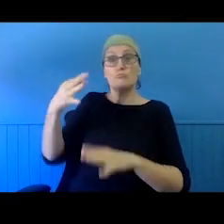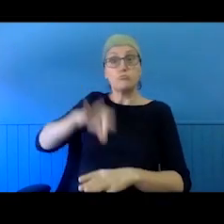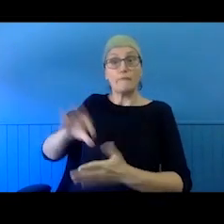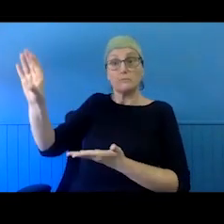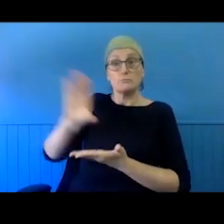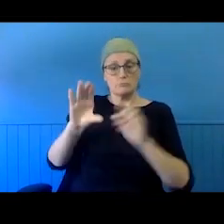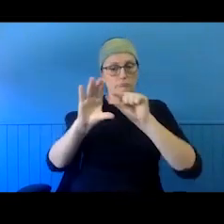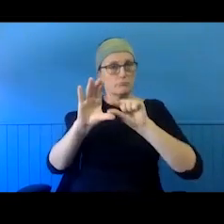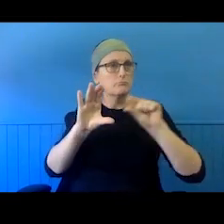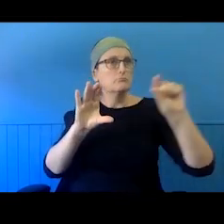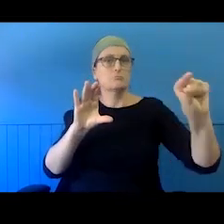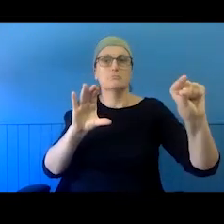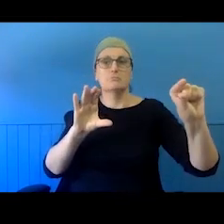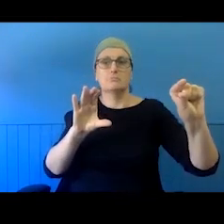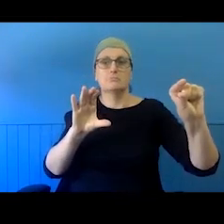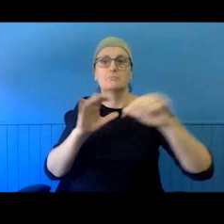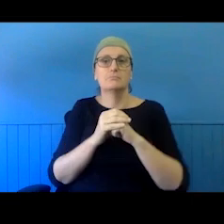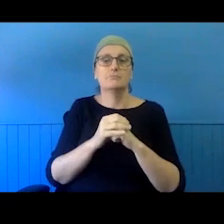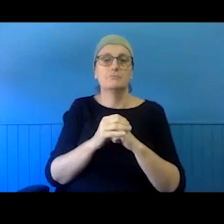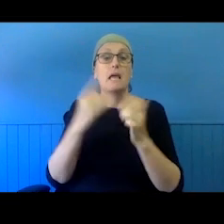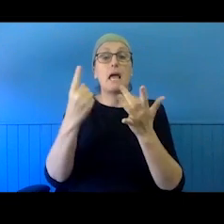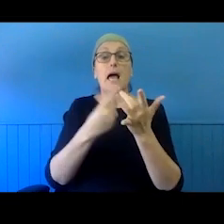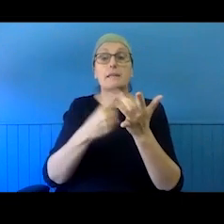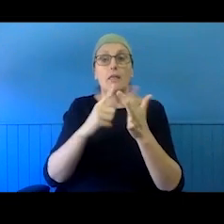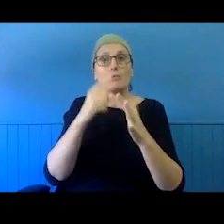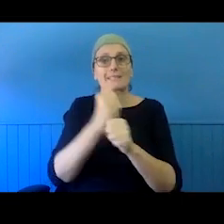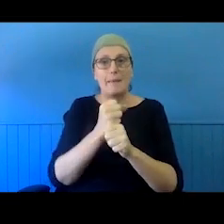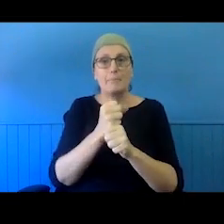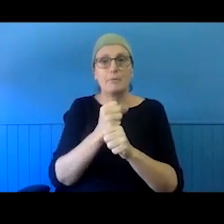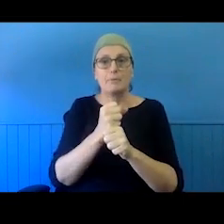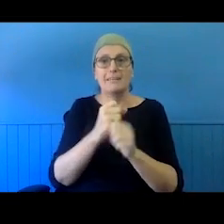is Edemy. Udemy have 150,000 courses. A lot of competition. But